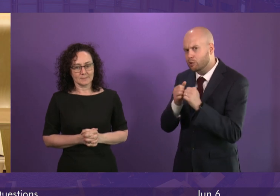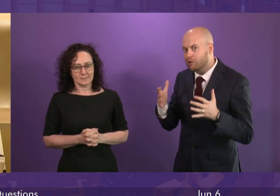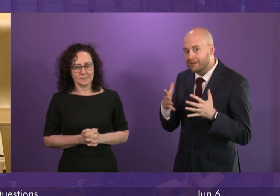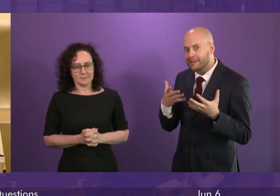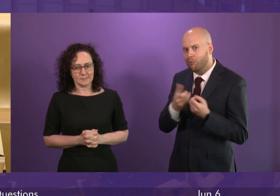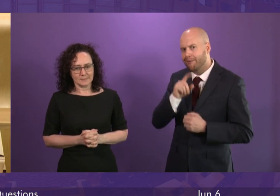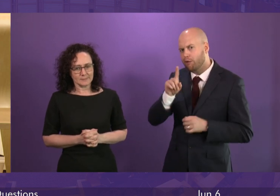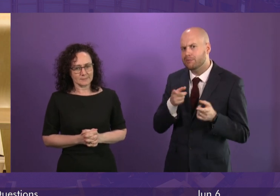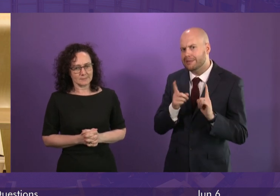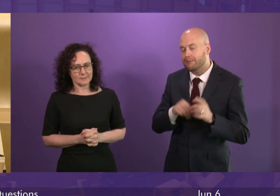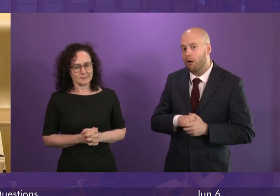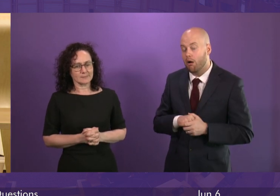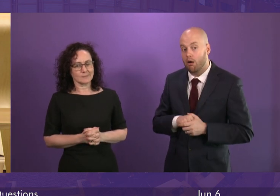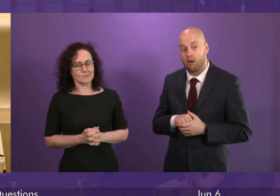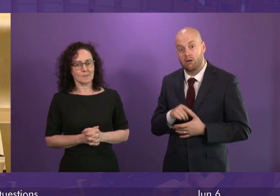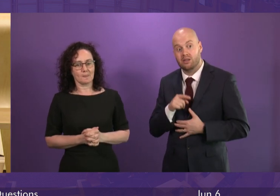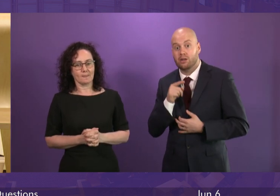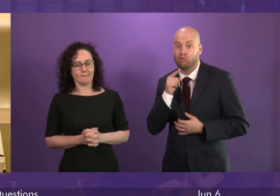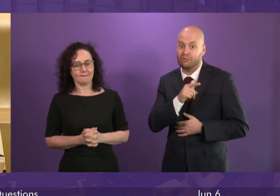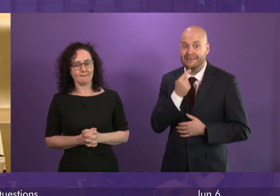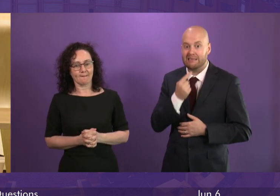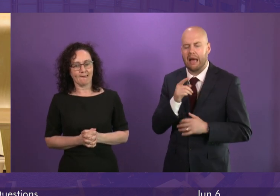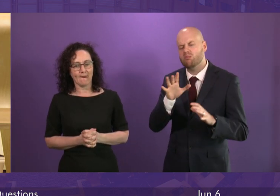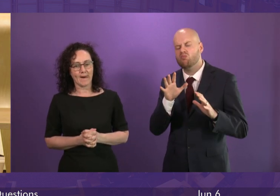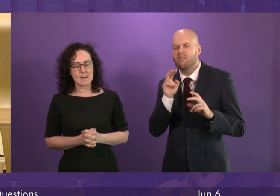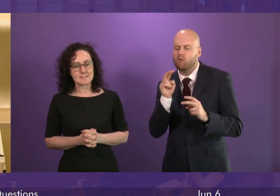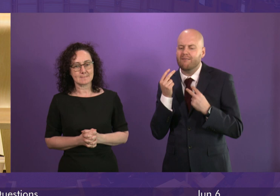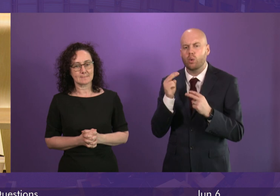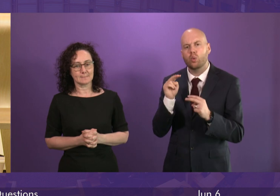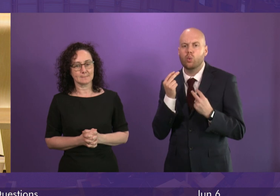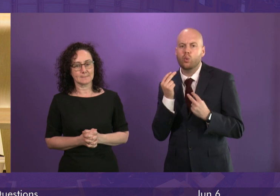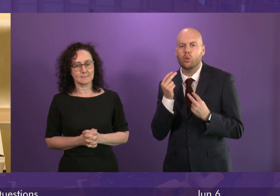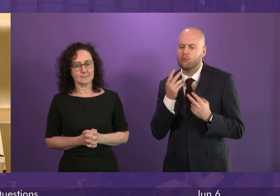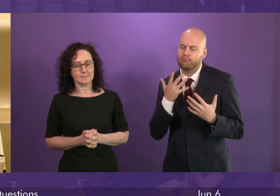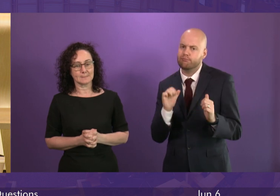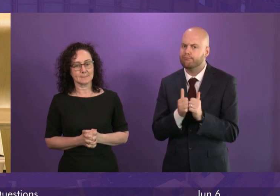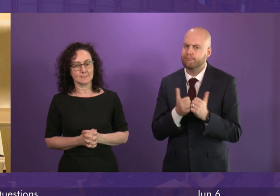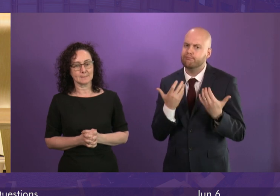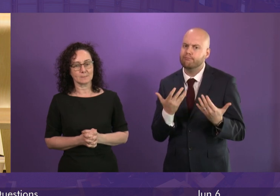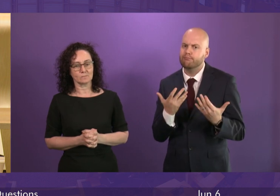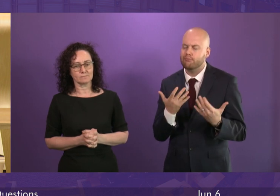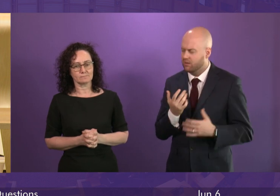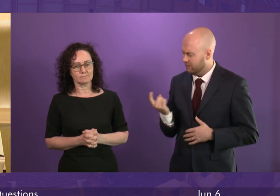who said that everything is under review. He cites the problem of the volume of traffic,